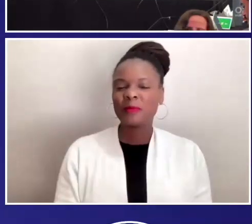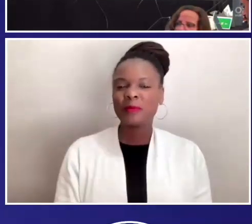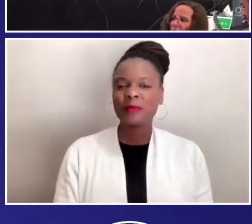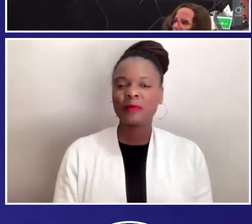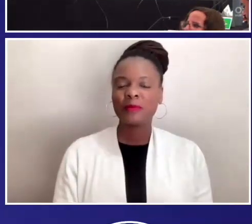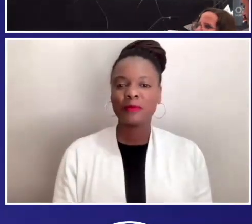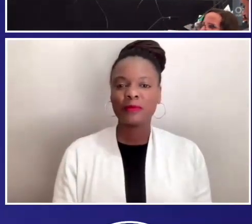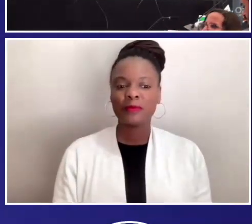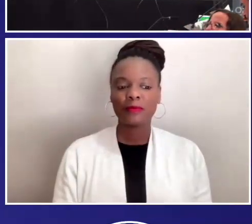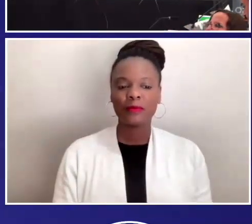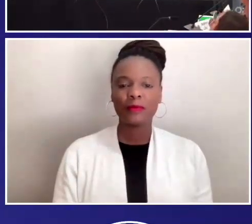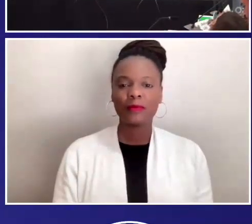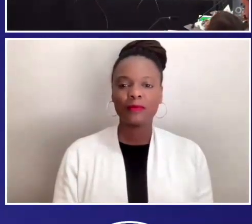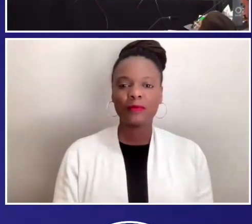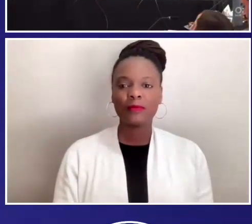You can take this one, I don't need it. Renee?